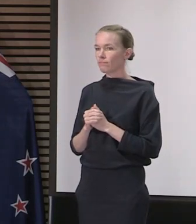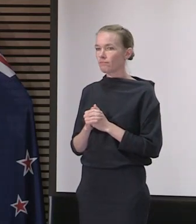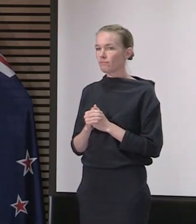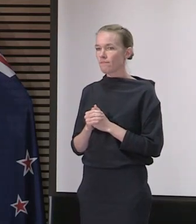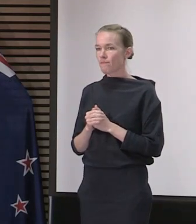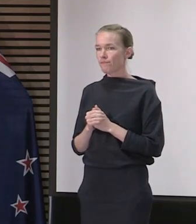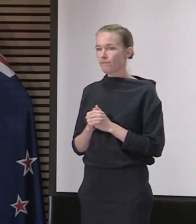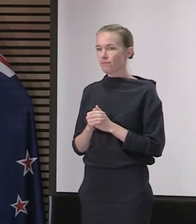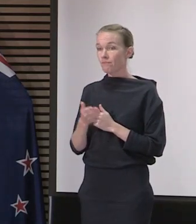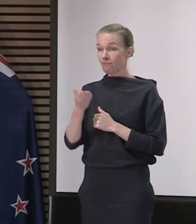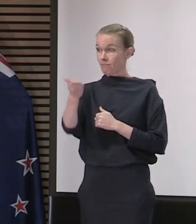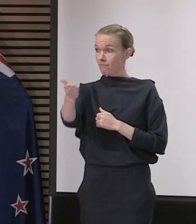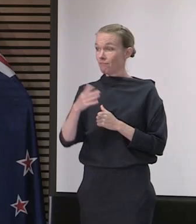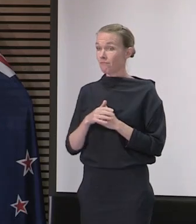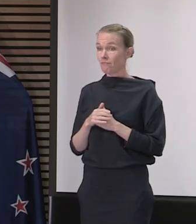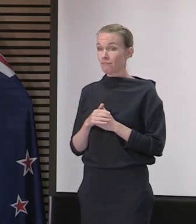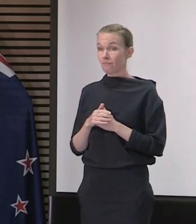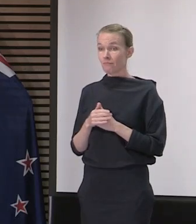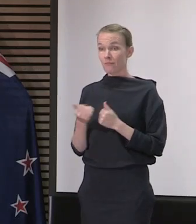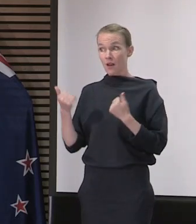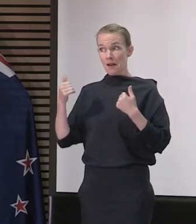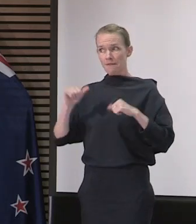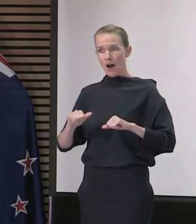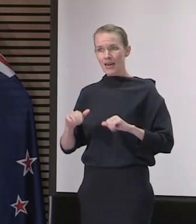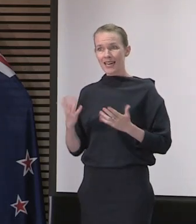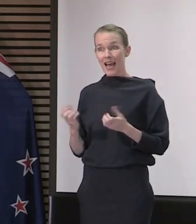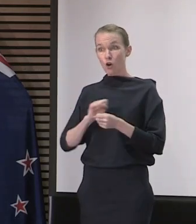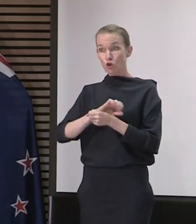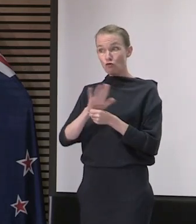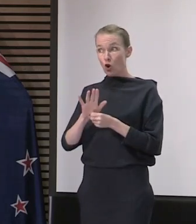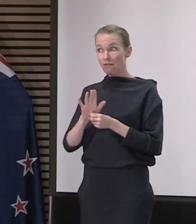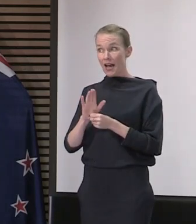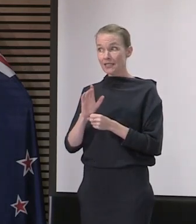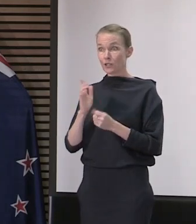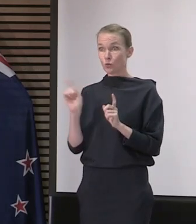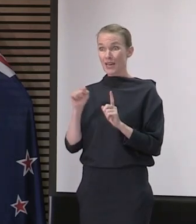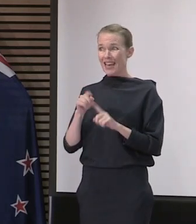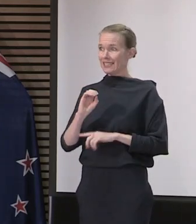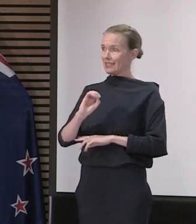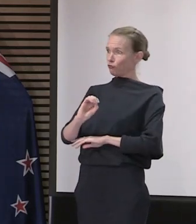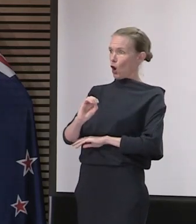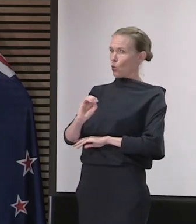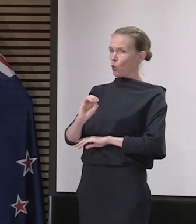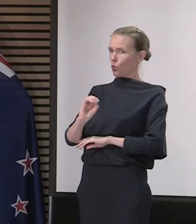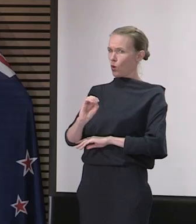Now that we have reached zero new cases, can you